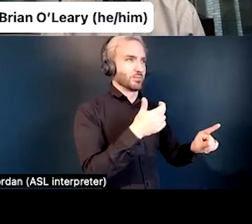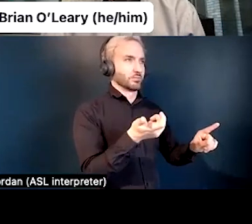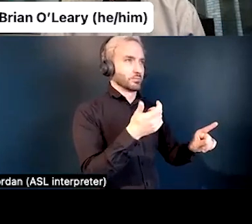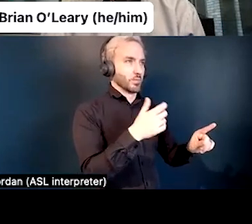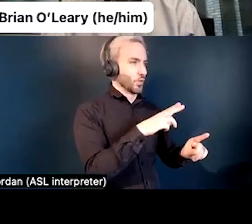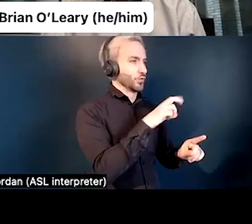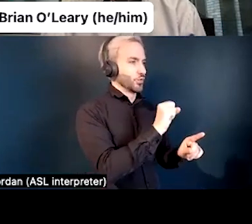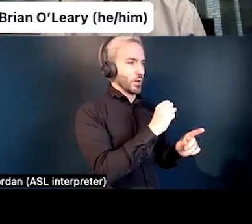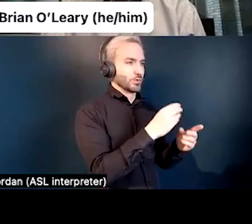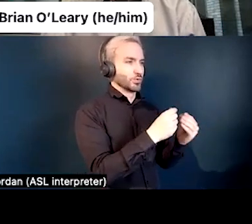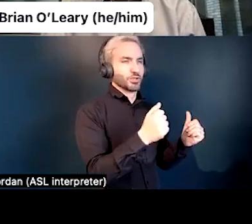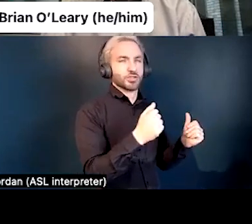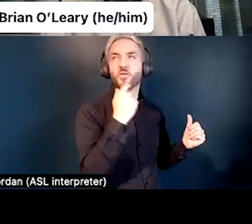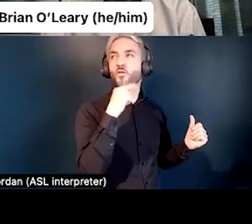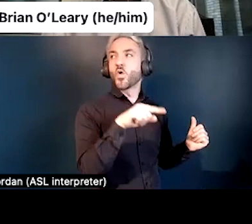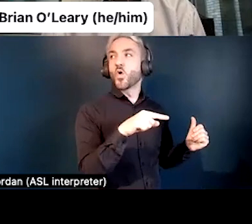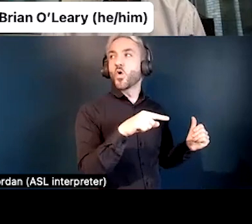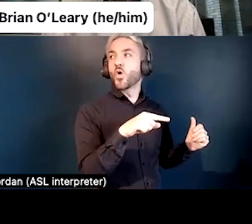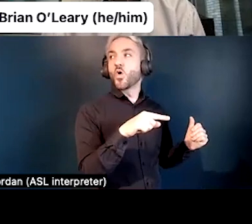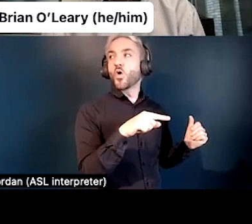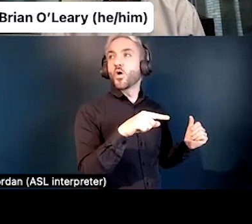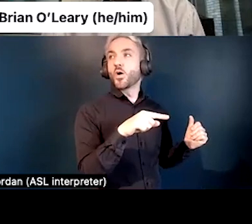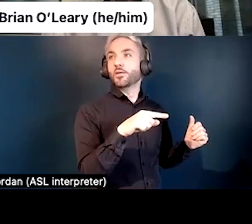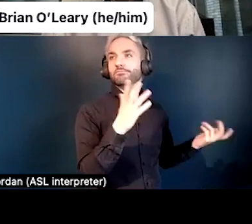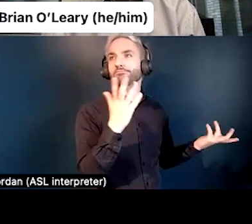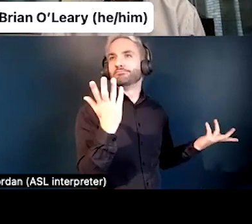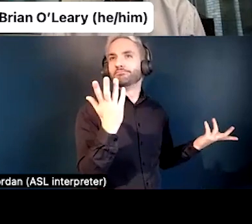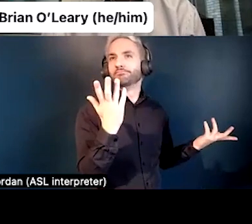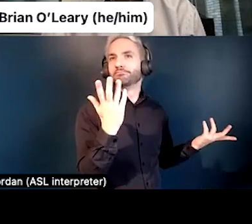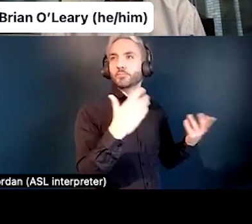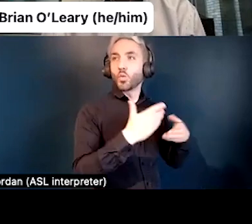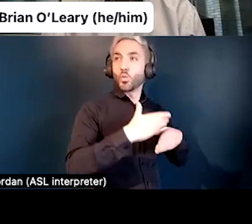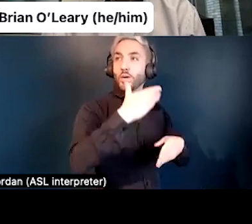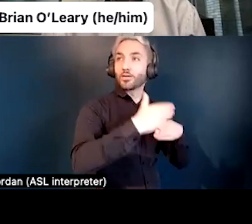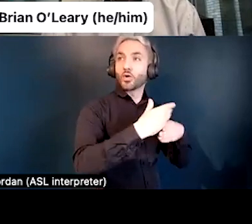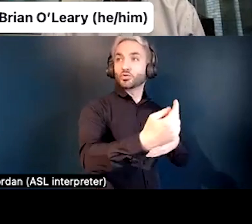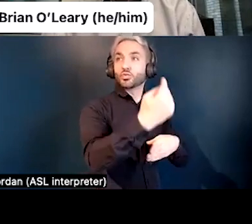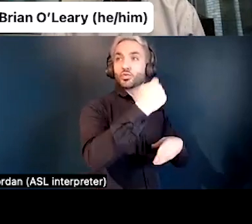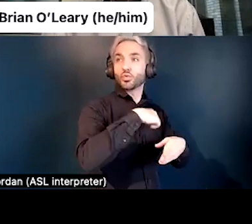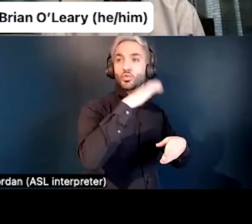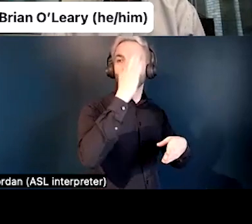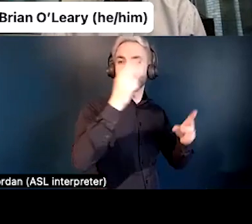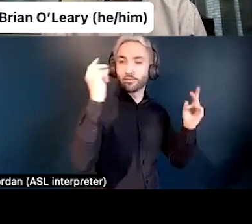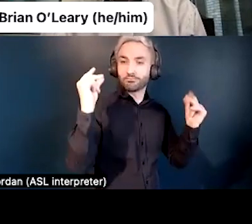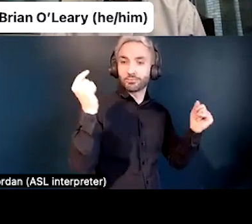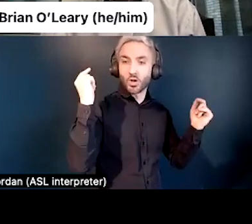for windows for returns that automatically applied in the Canadian market. That just